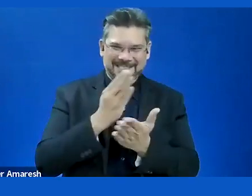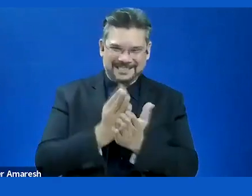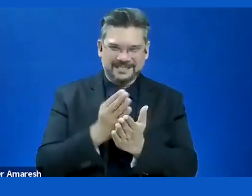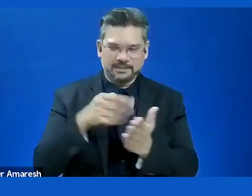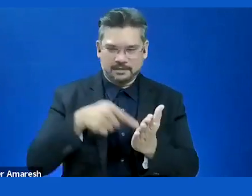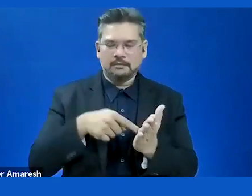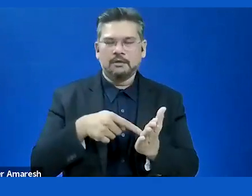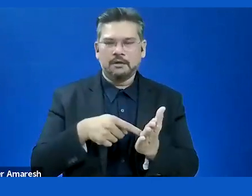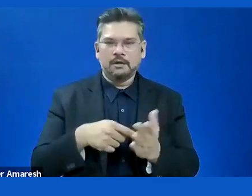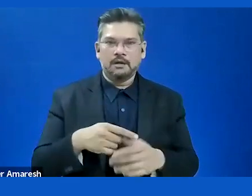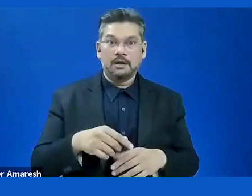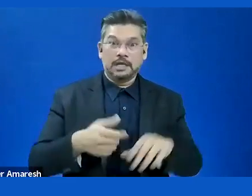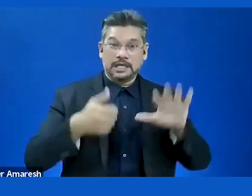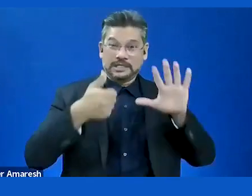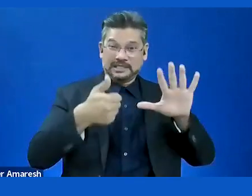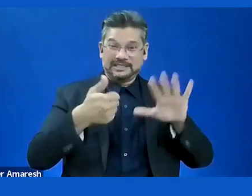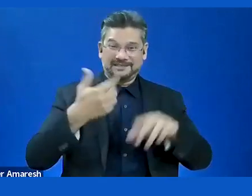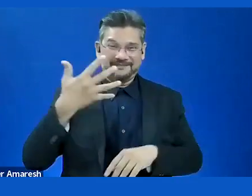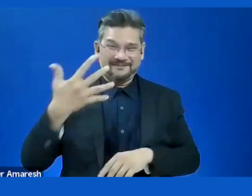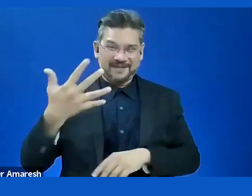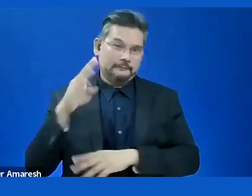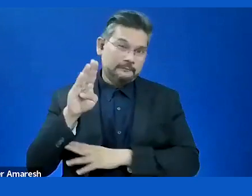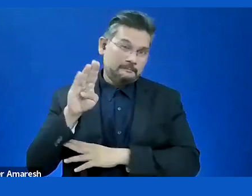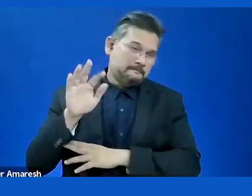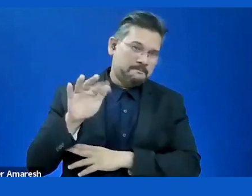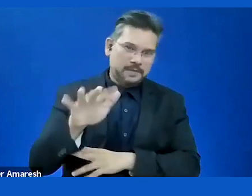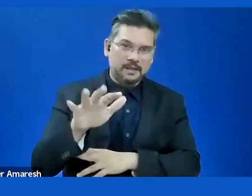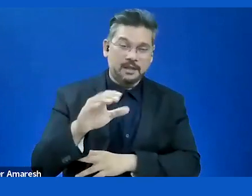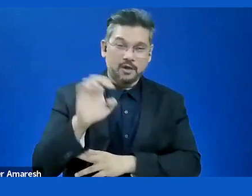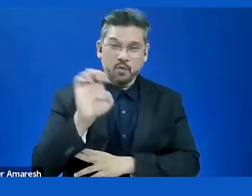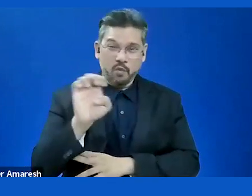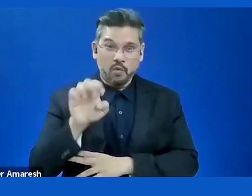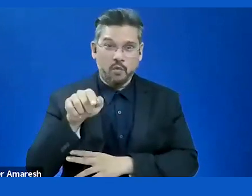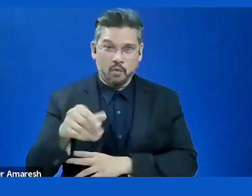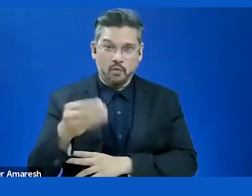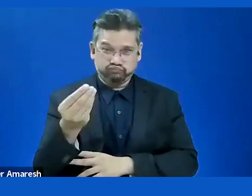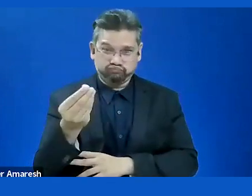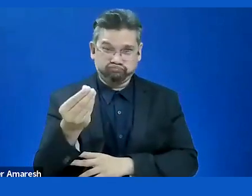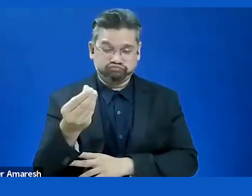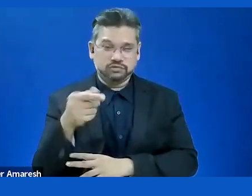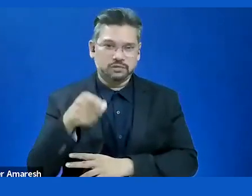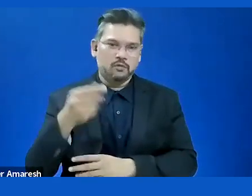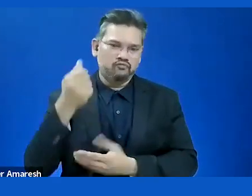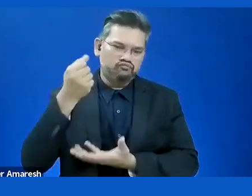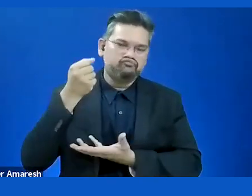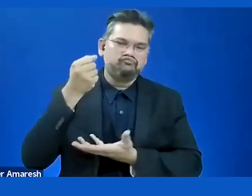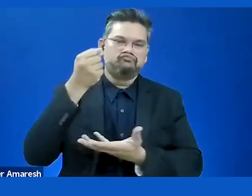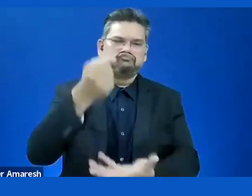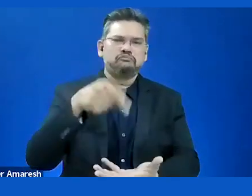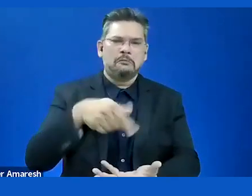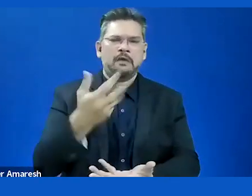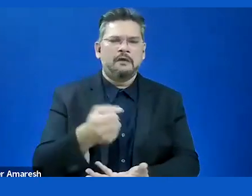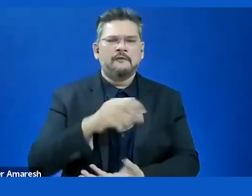EU Euros in European funds are available to Member States to invest in skills programs,